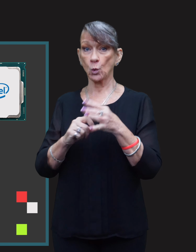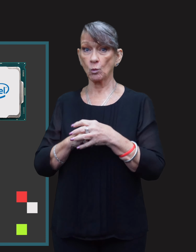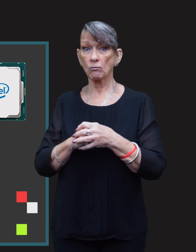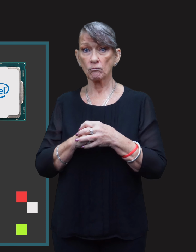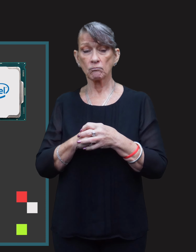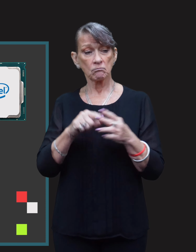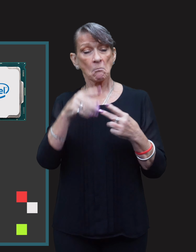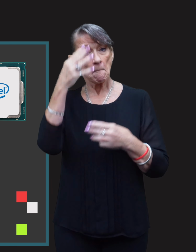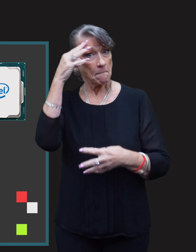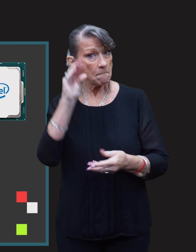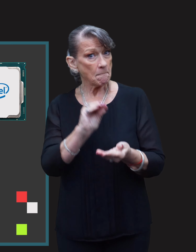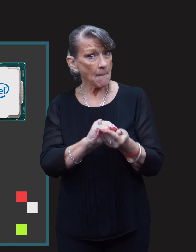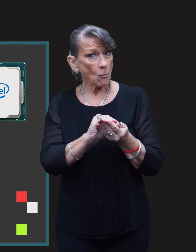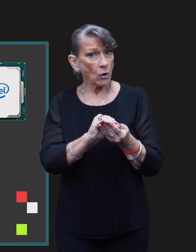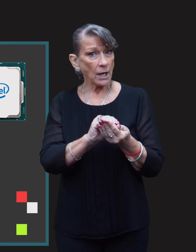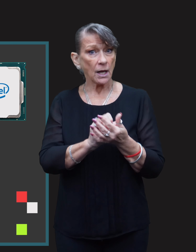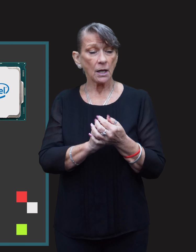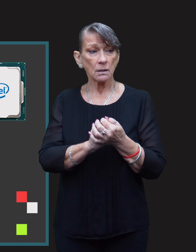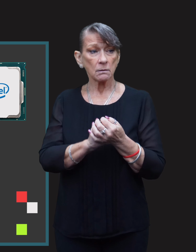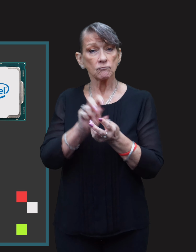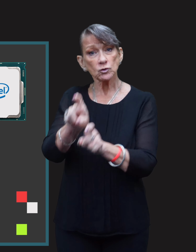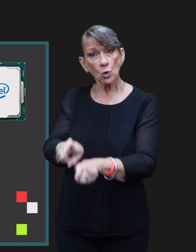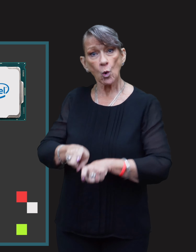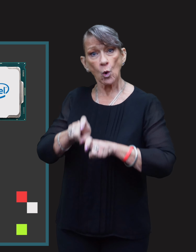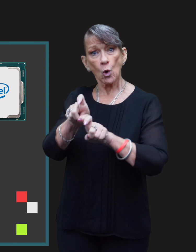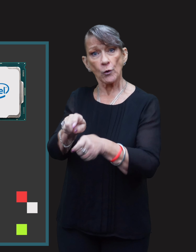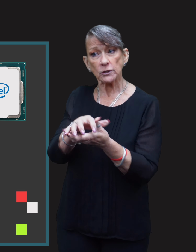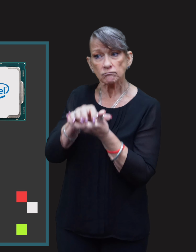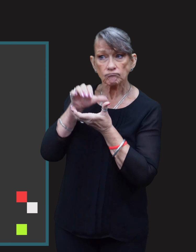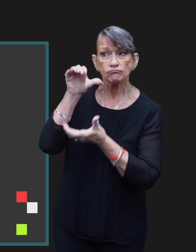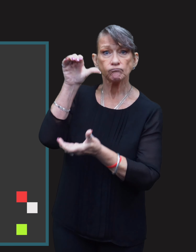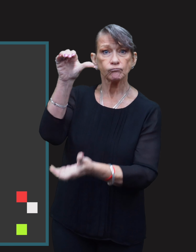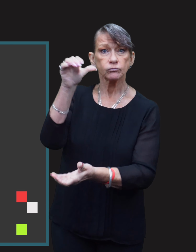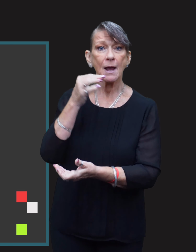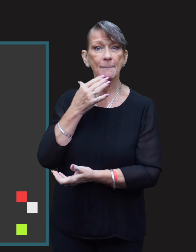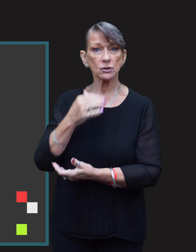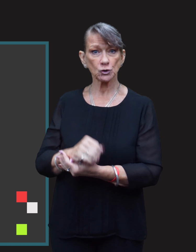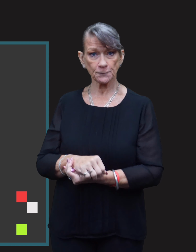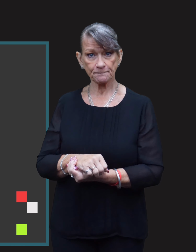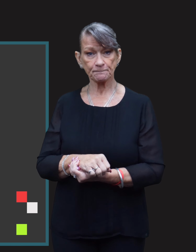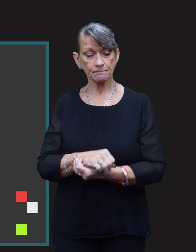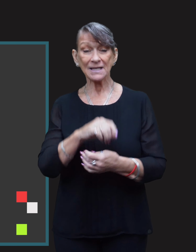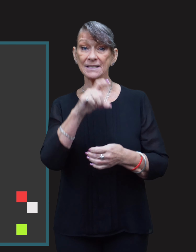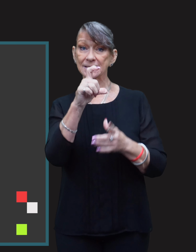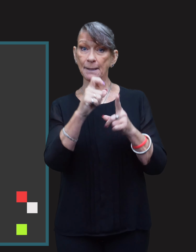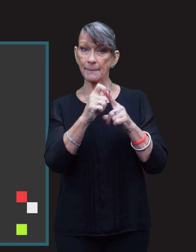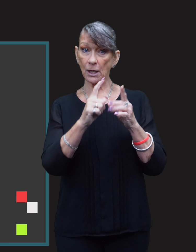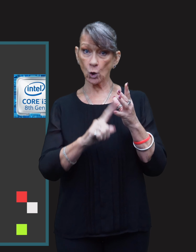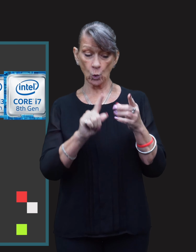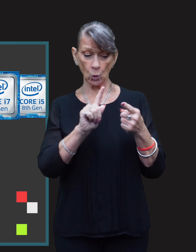memory it has, and how much storage it has. For the CPU, any Intel